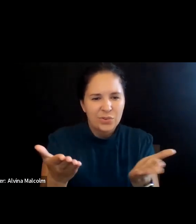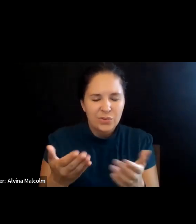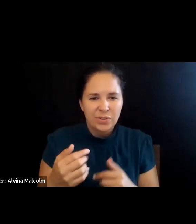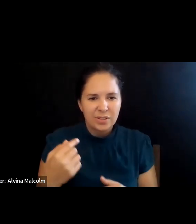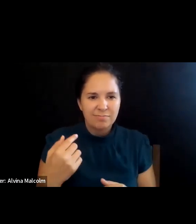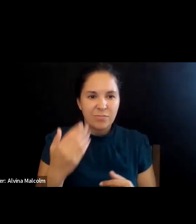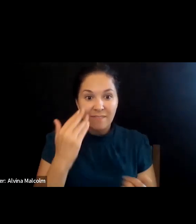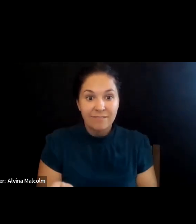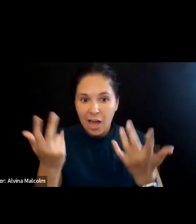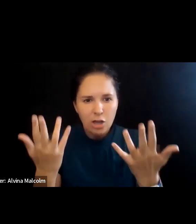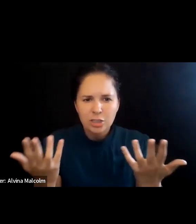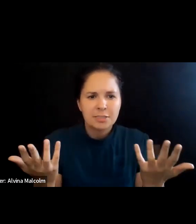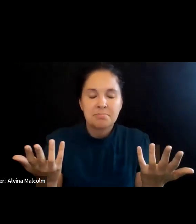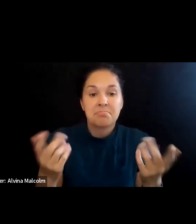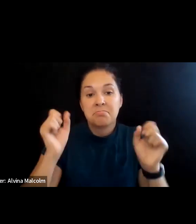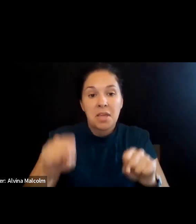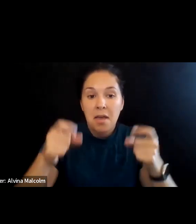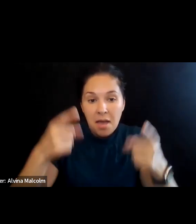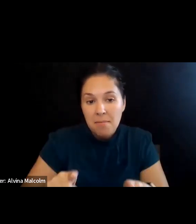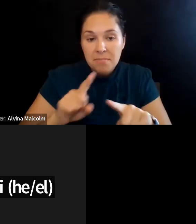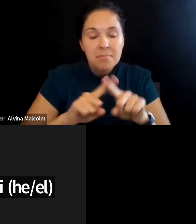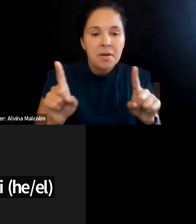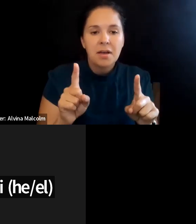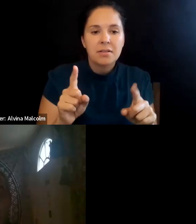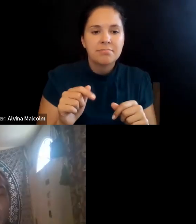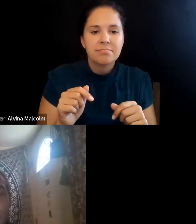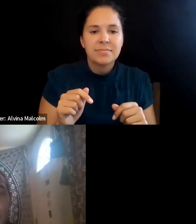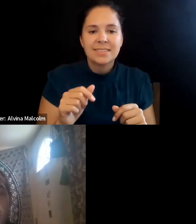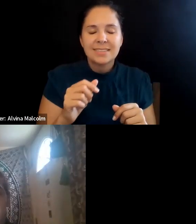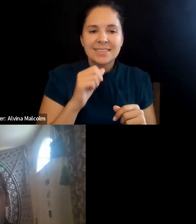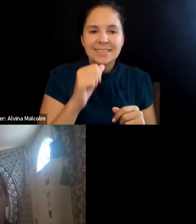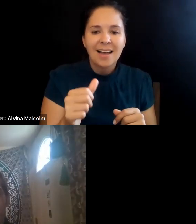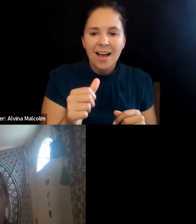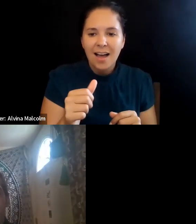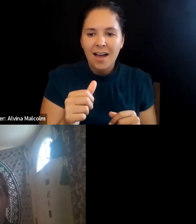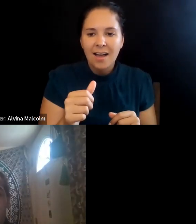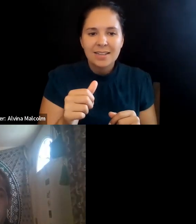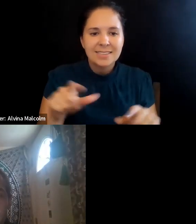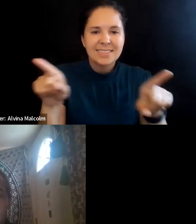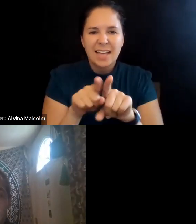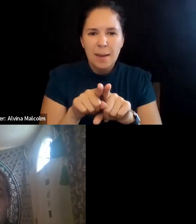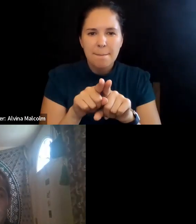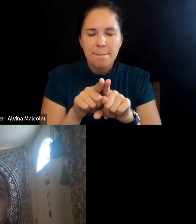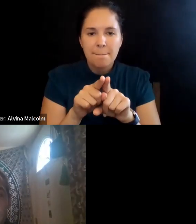to because we don't really have, like, really tornados that often here and we